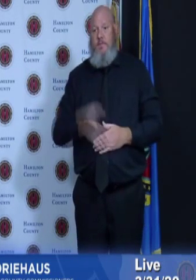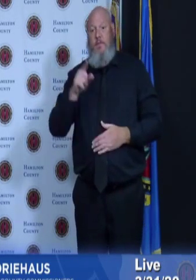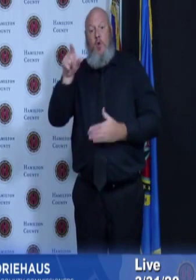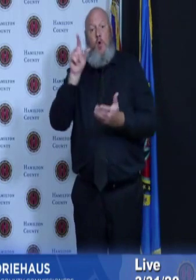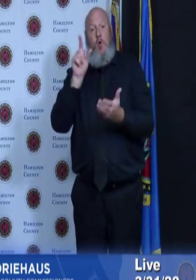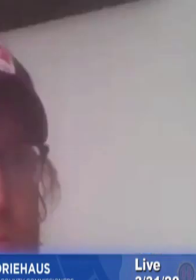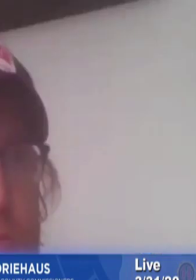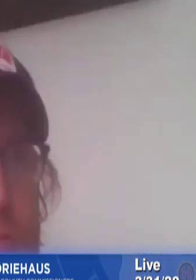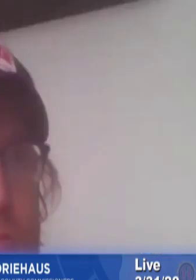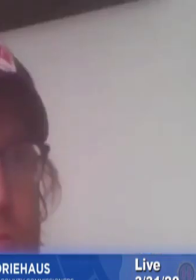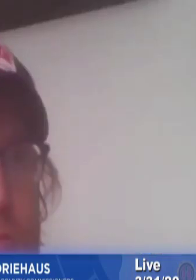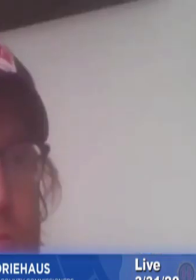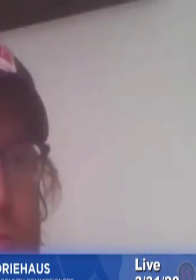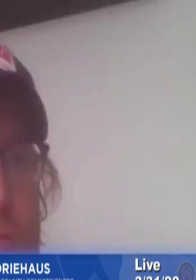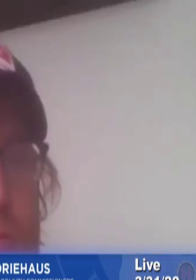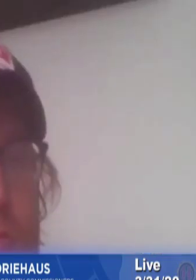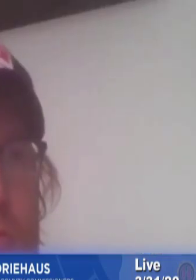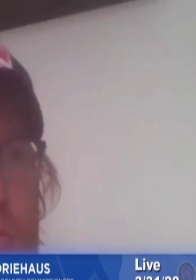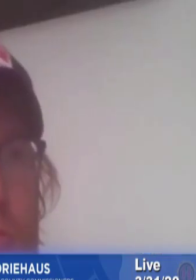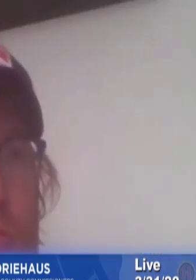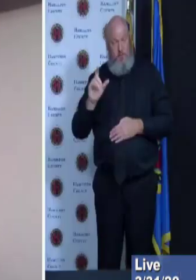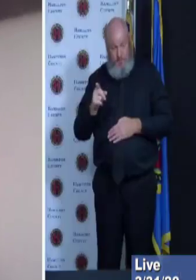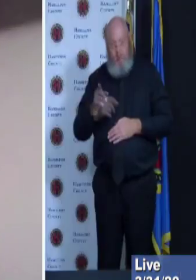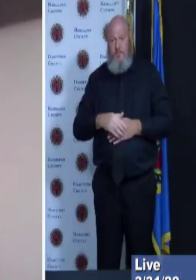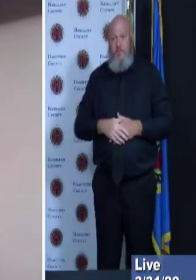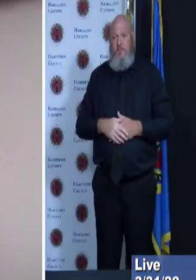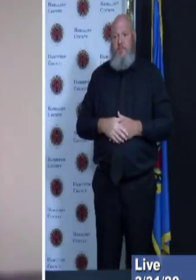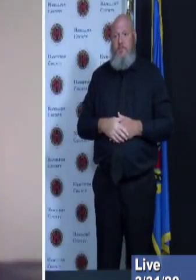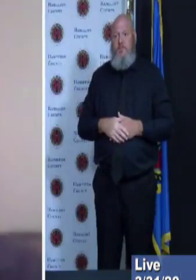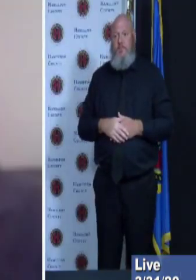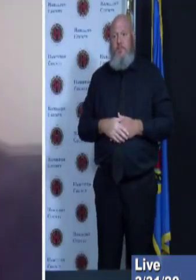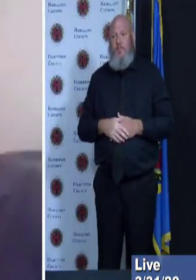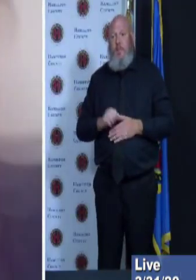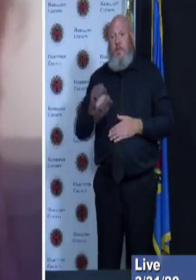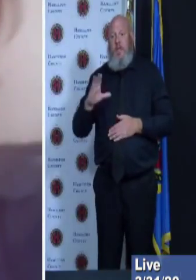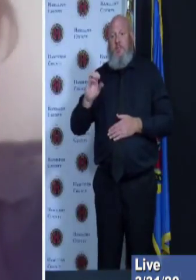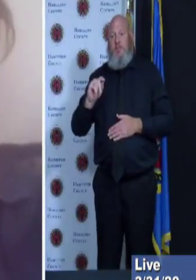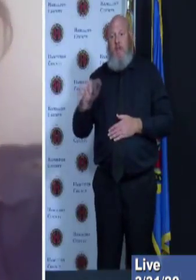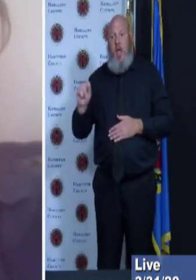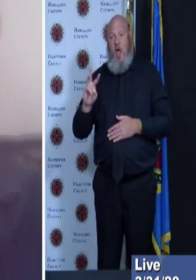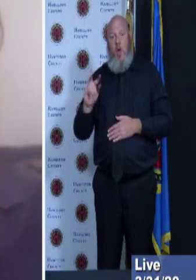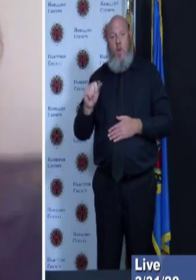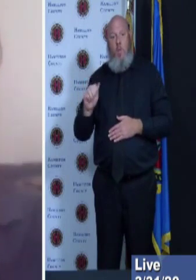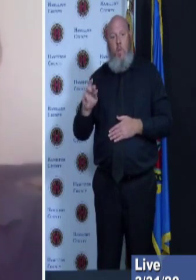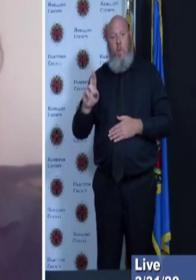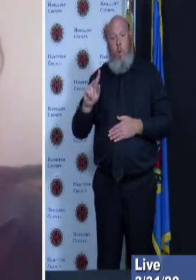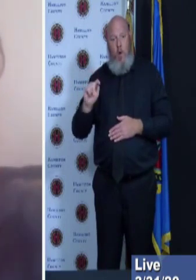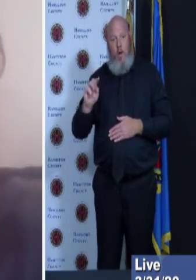Commissioners question Denise you have any idea what the sales